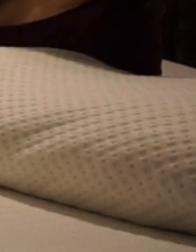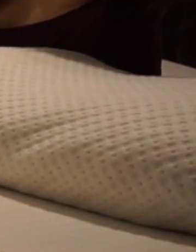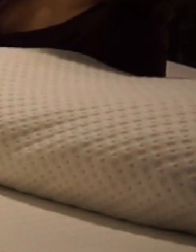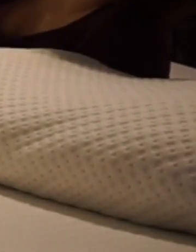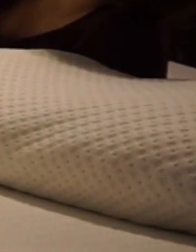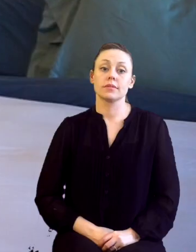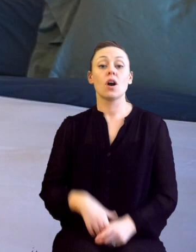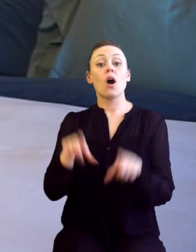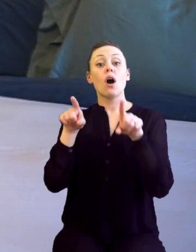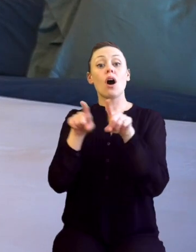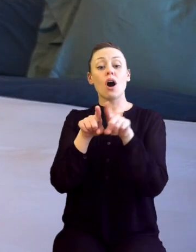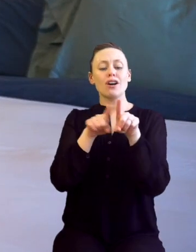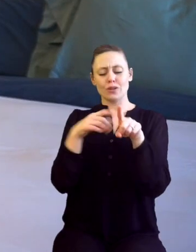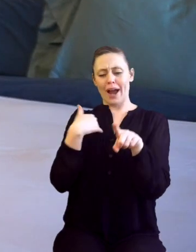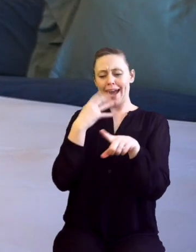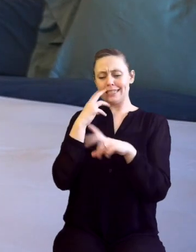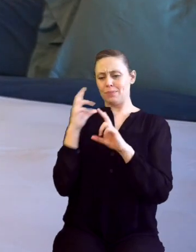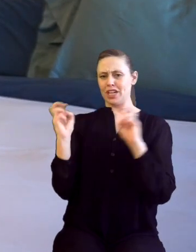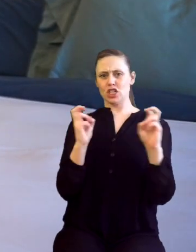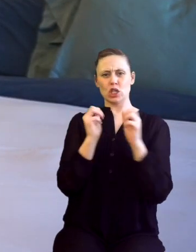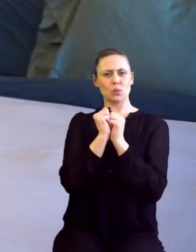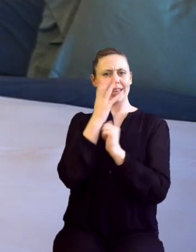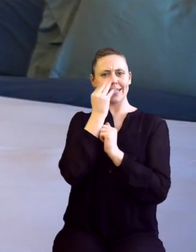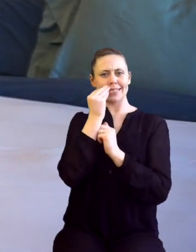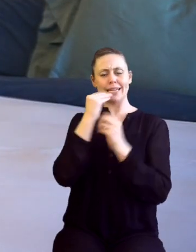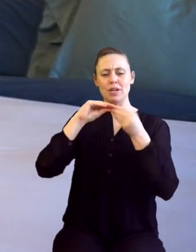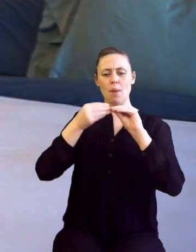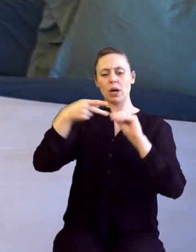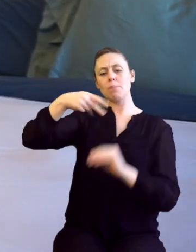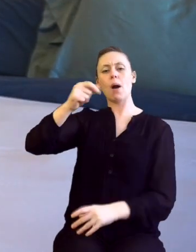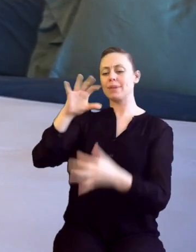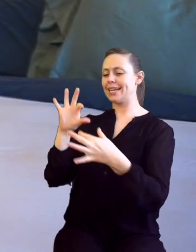We also had issues with the Sleep Number pump staying connected to our home Wi-Fi.